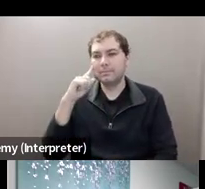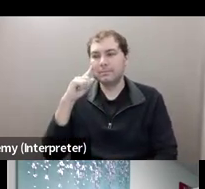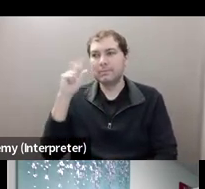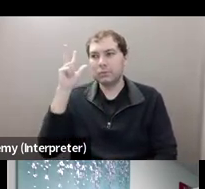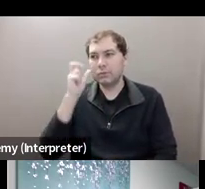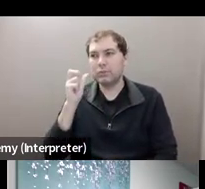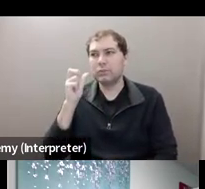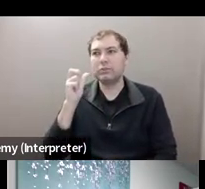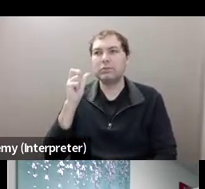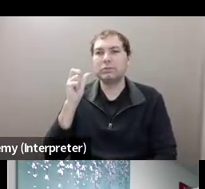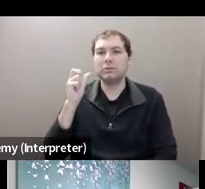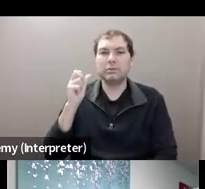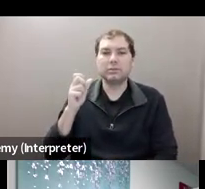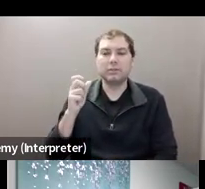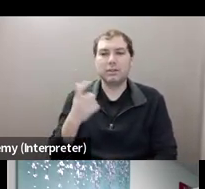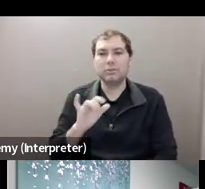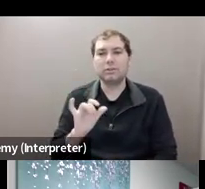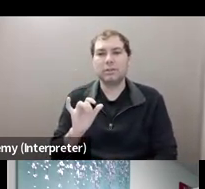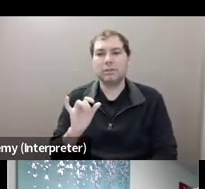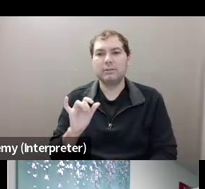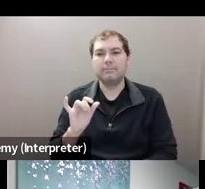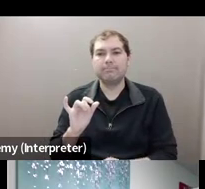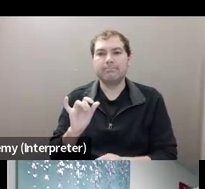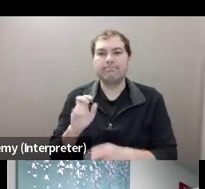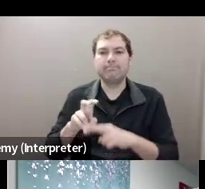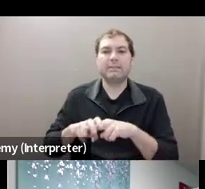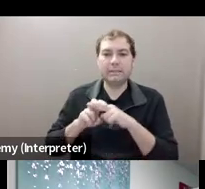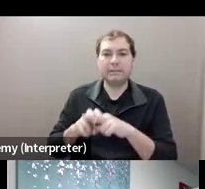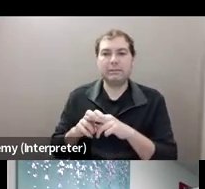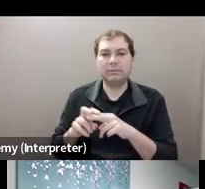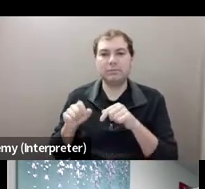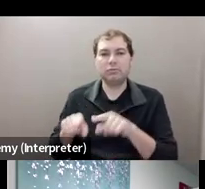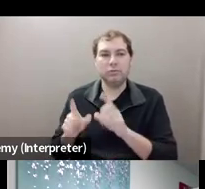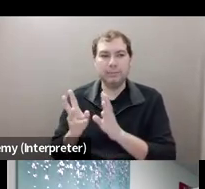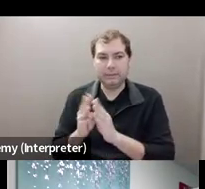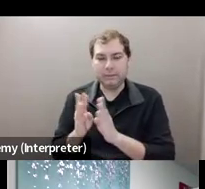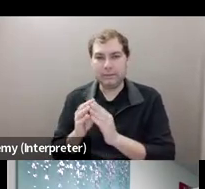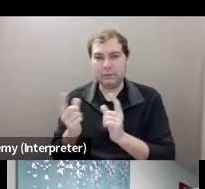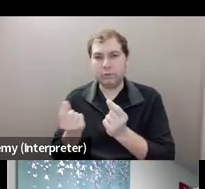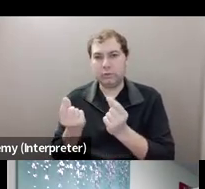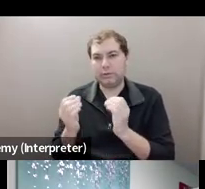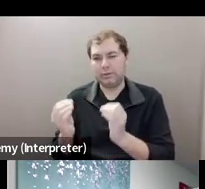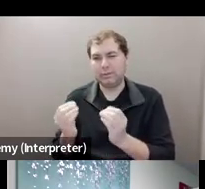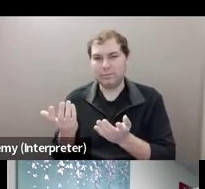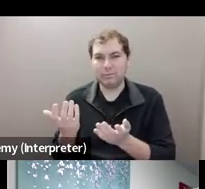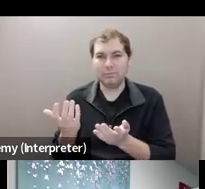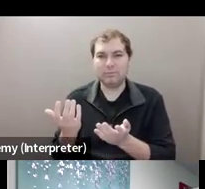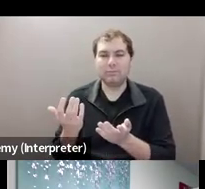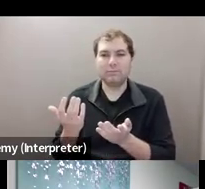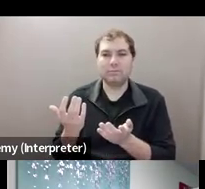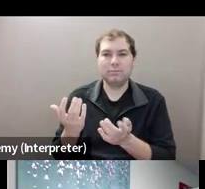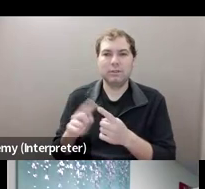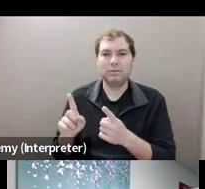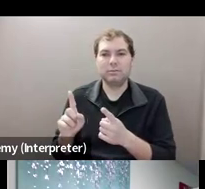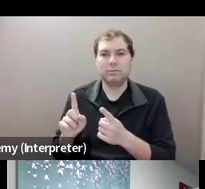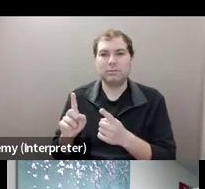17036717673: feel that it's just sitting at a meeting and and and and doing nothing, you know but one. It's a place to learn